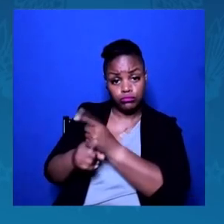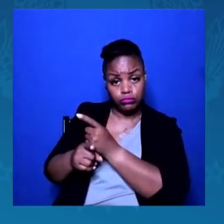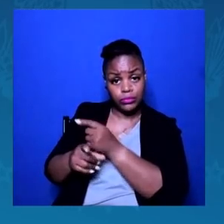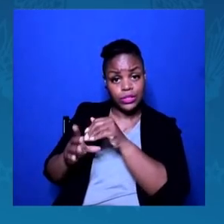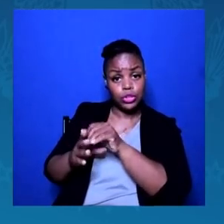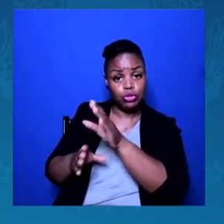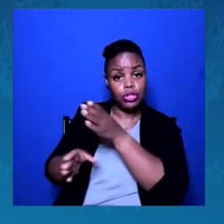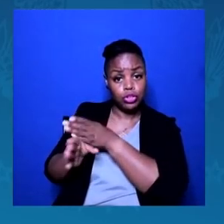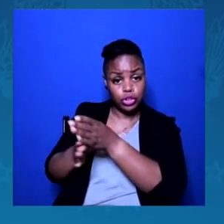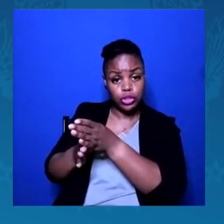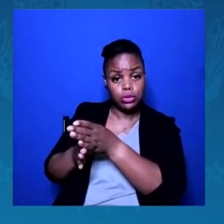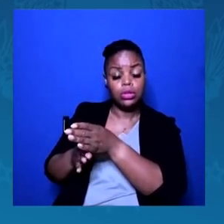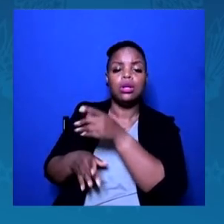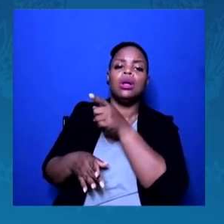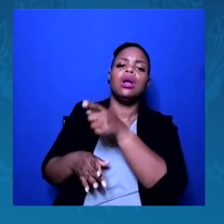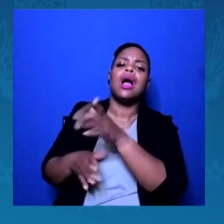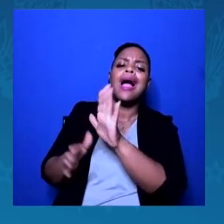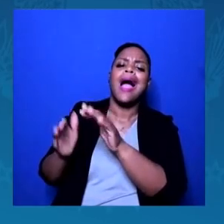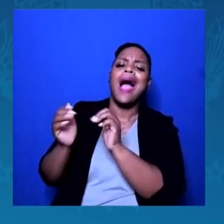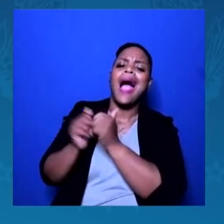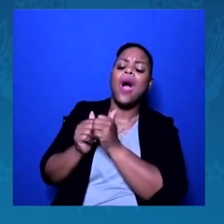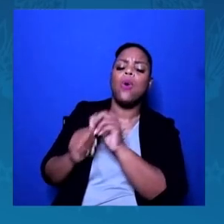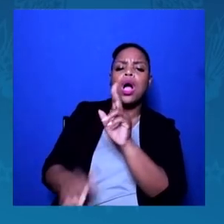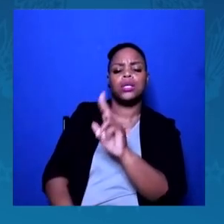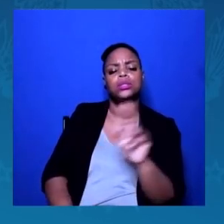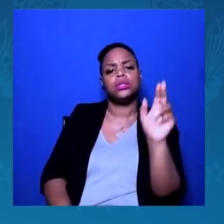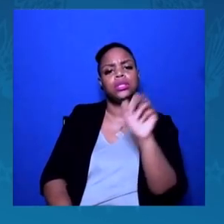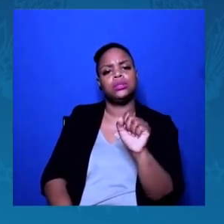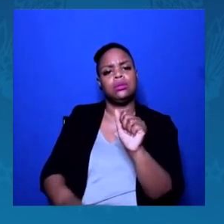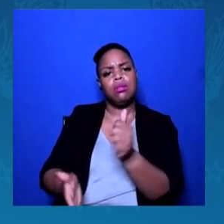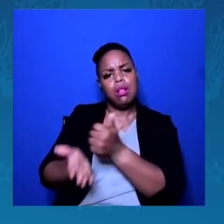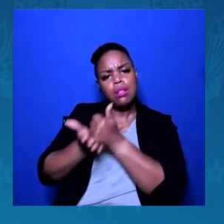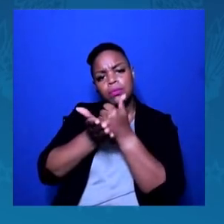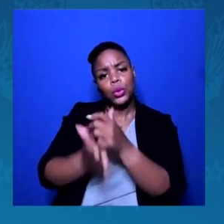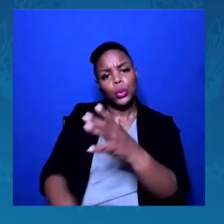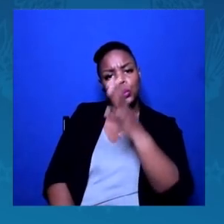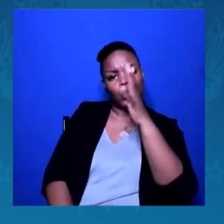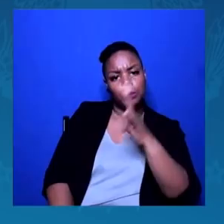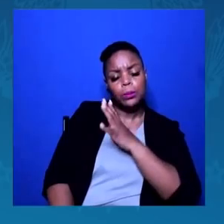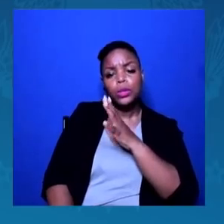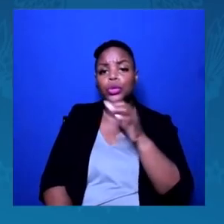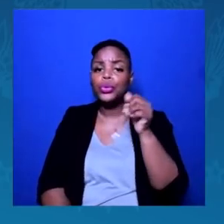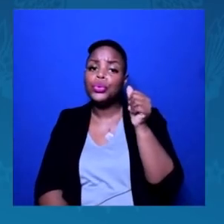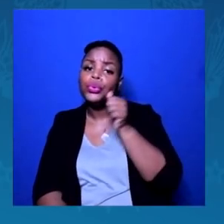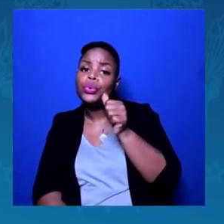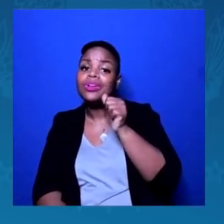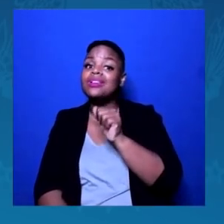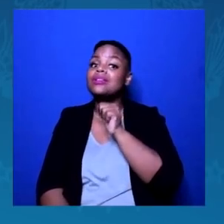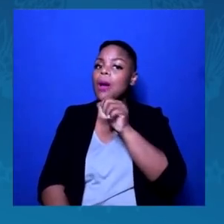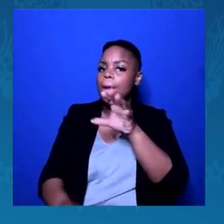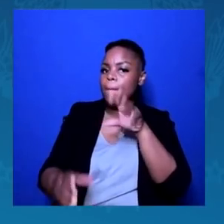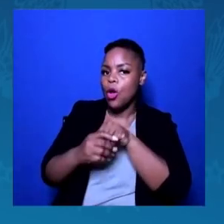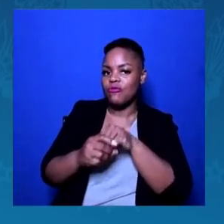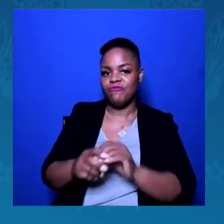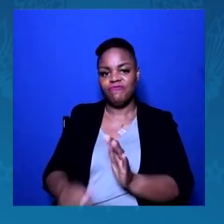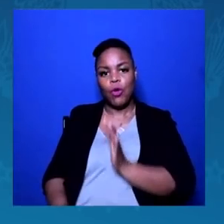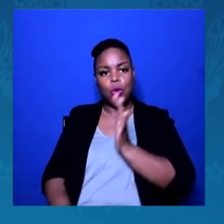Women and girls who are not part of formal U.S. programs leave Afghanistan after the August 31st deadline